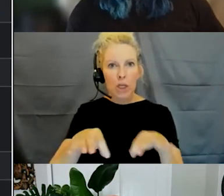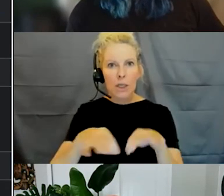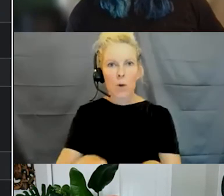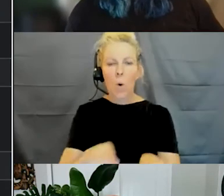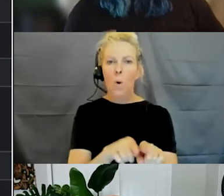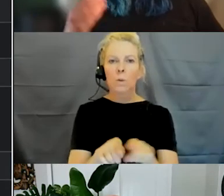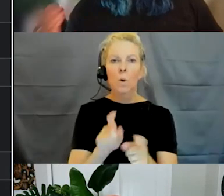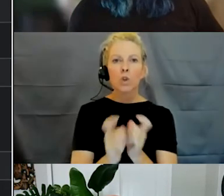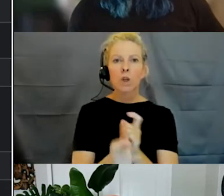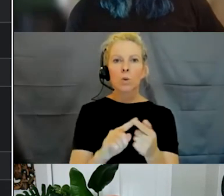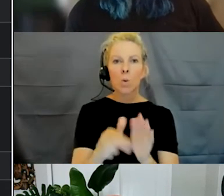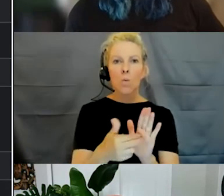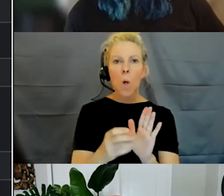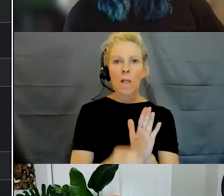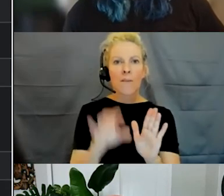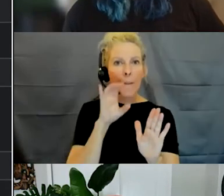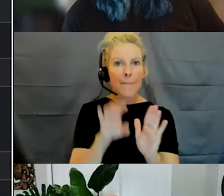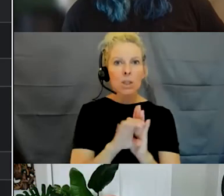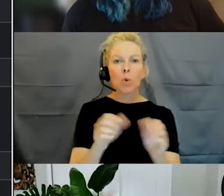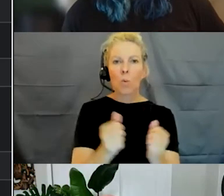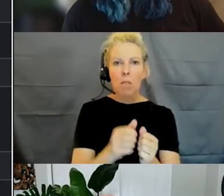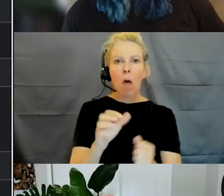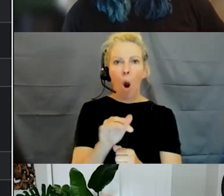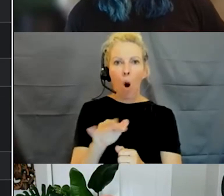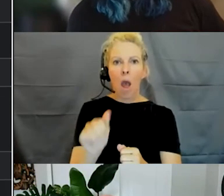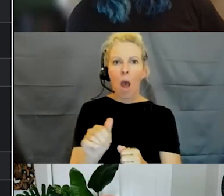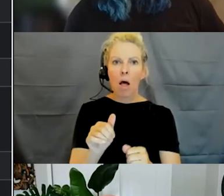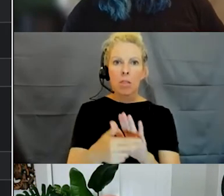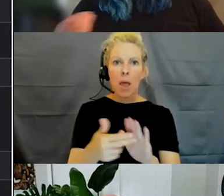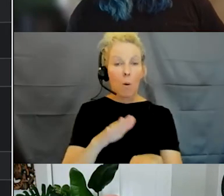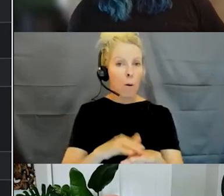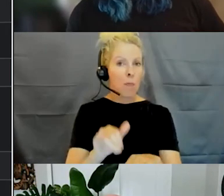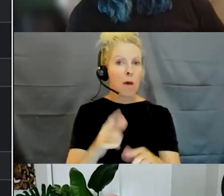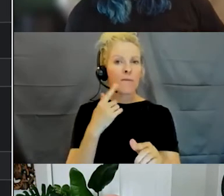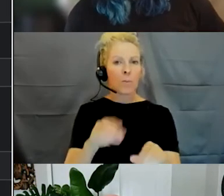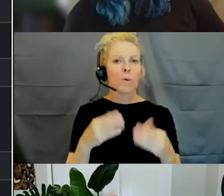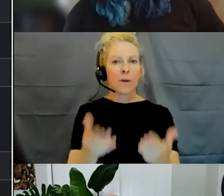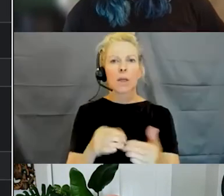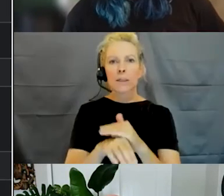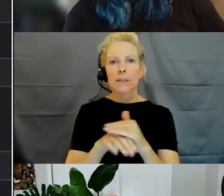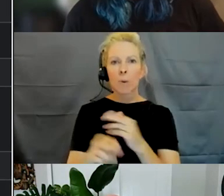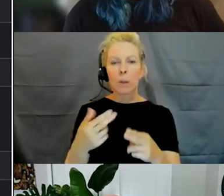role of image with a aria label onto that to provide the accessible name. People can also